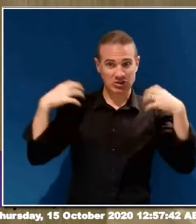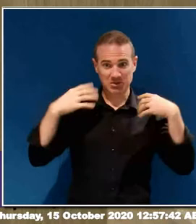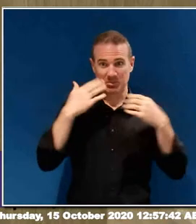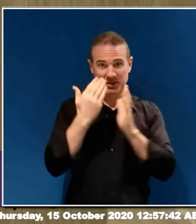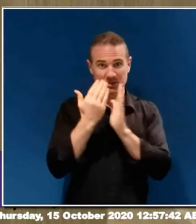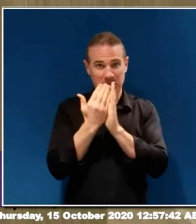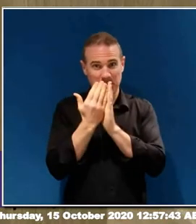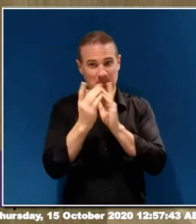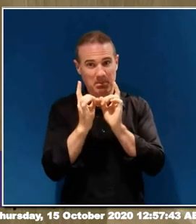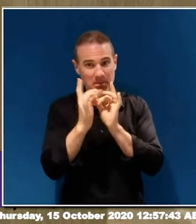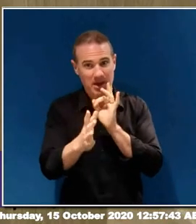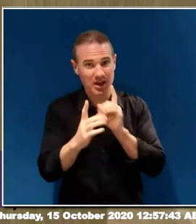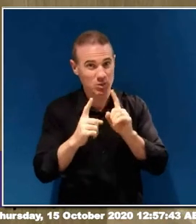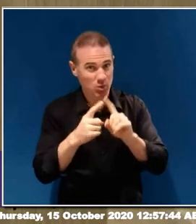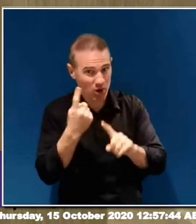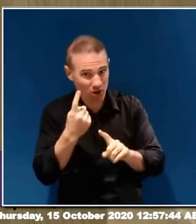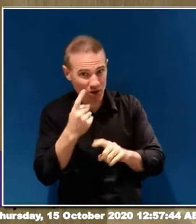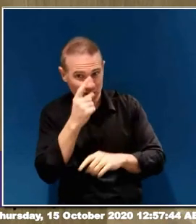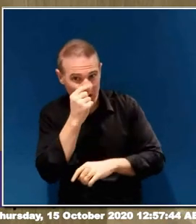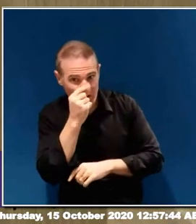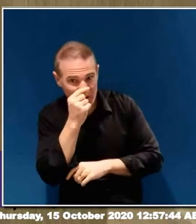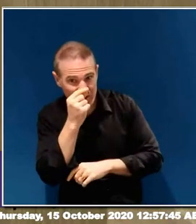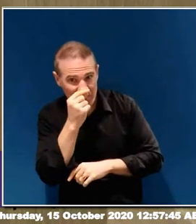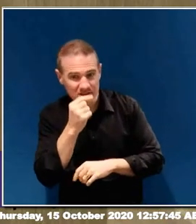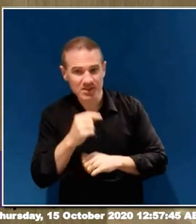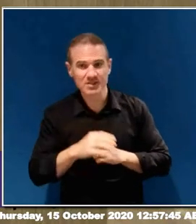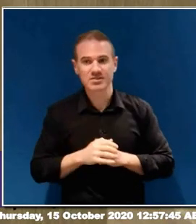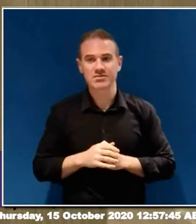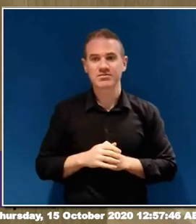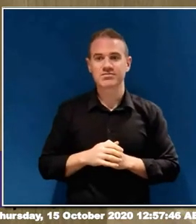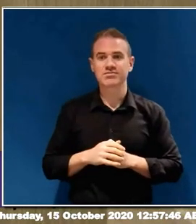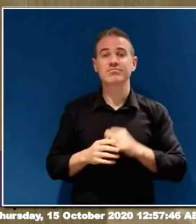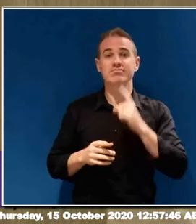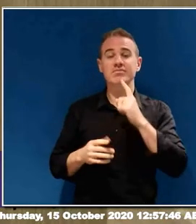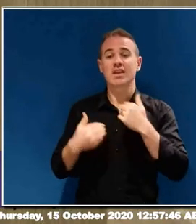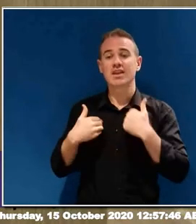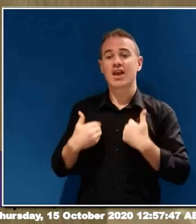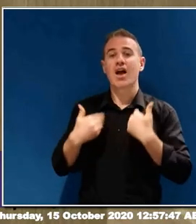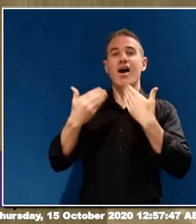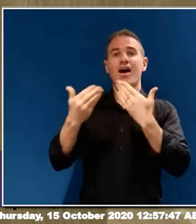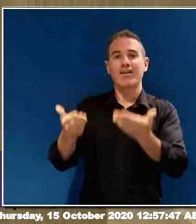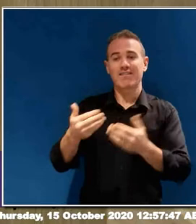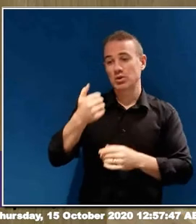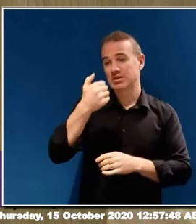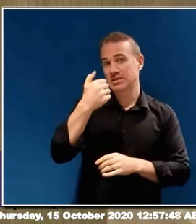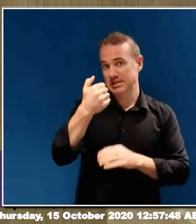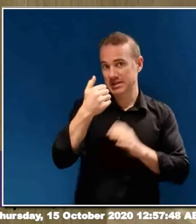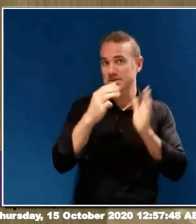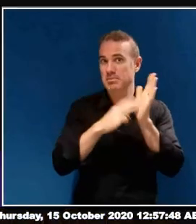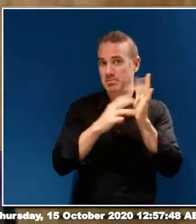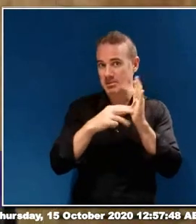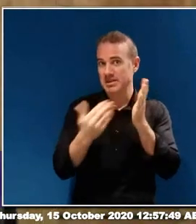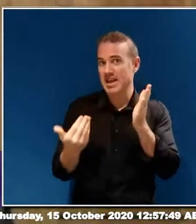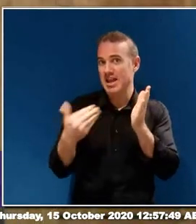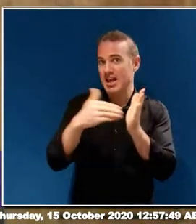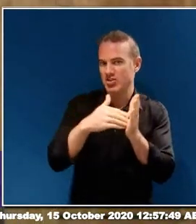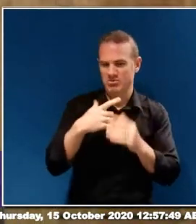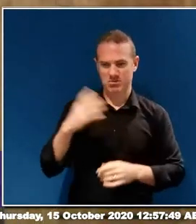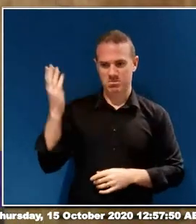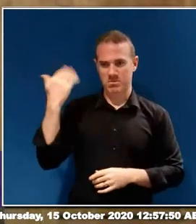You can have the six minutes that my interventions took so as to erase any possible problems it may have caused.